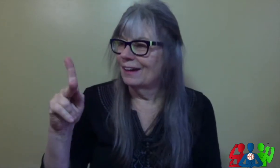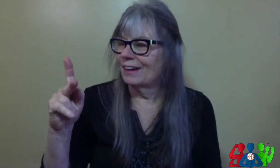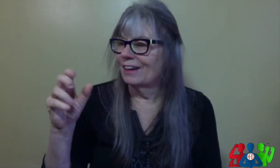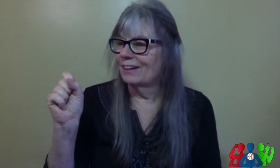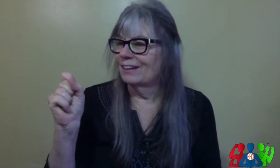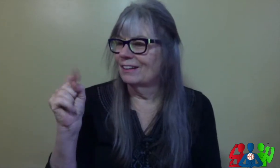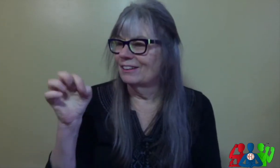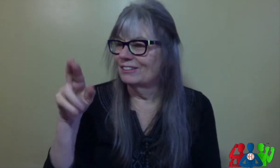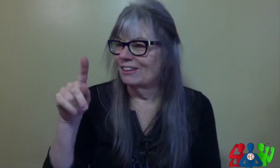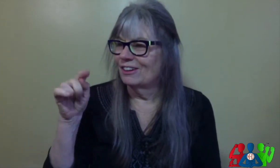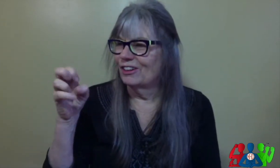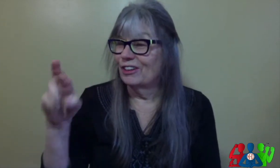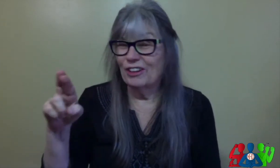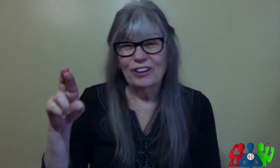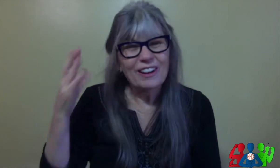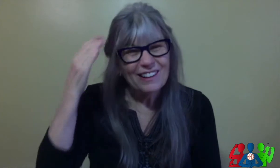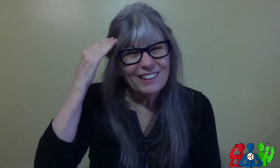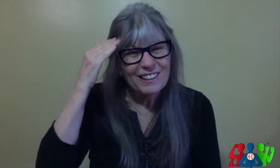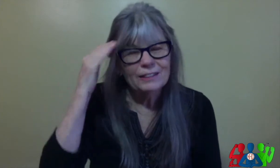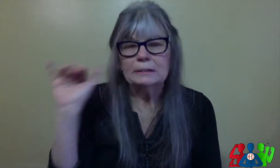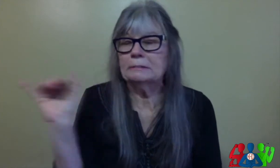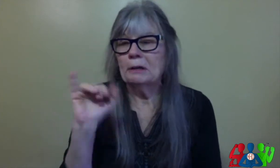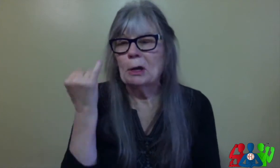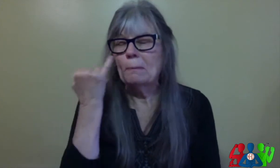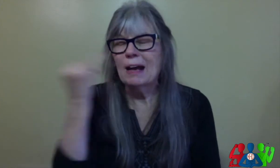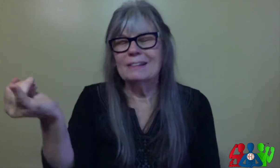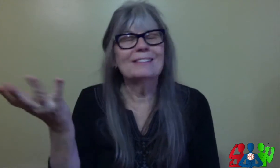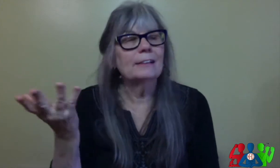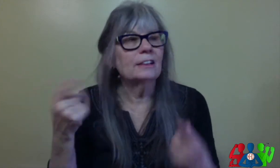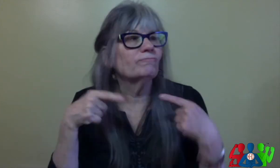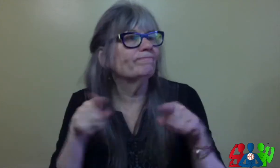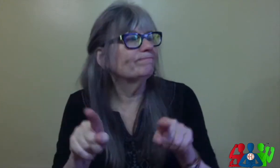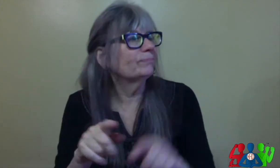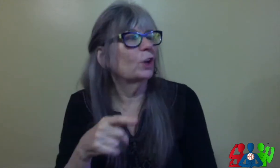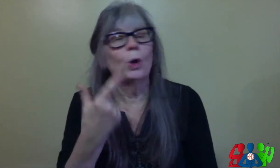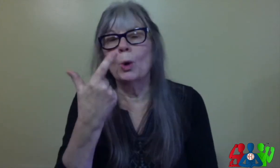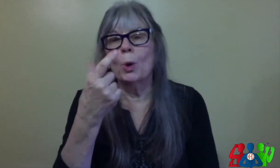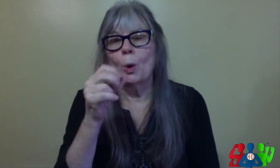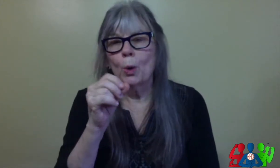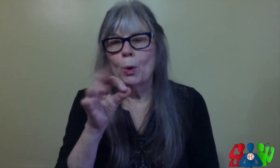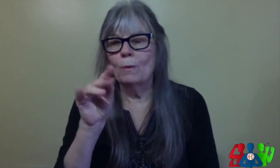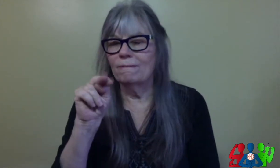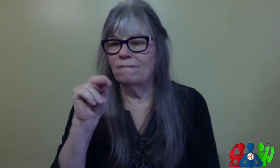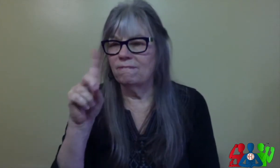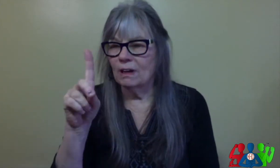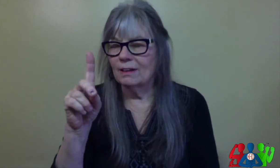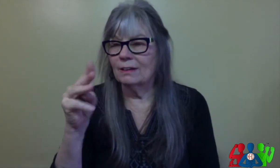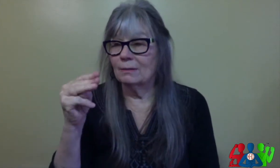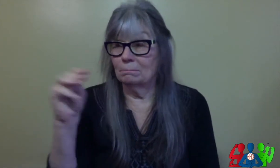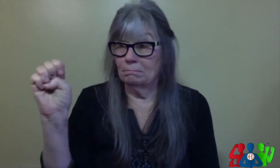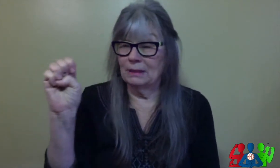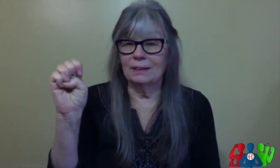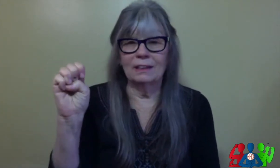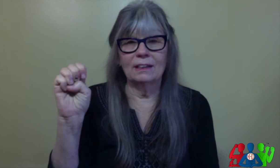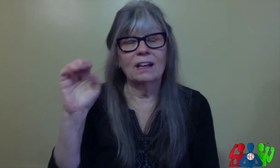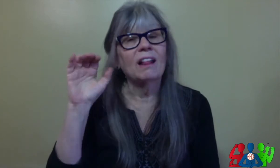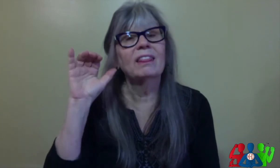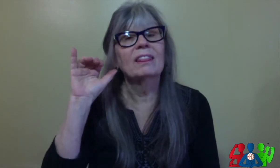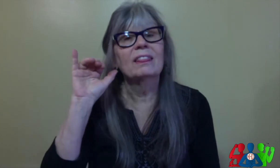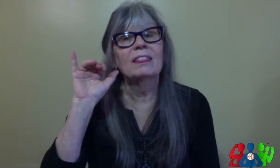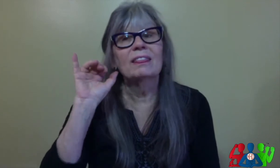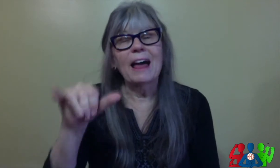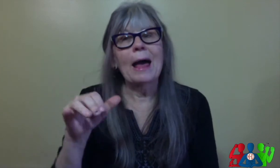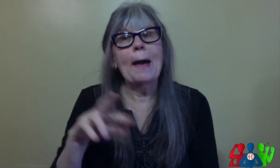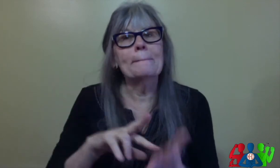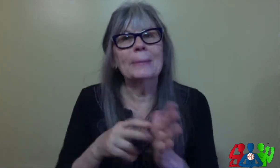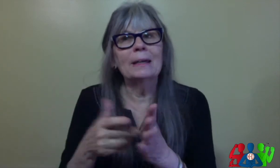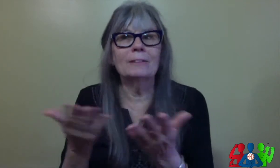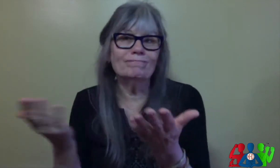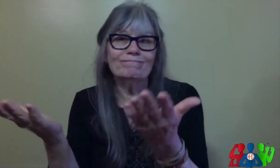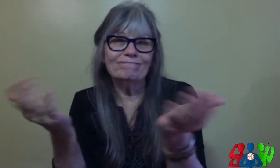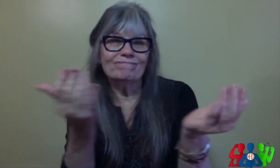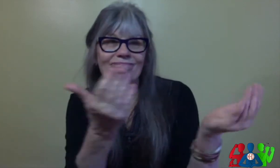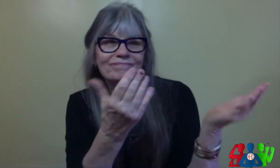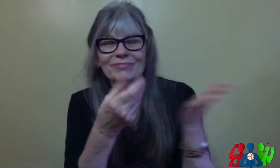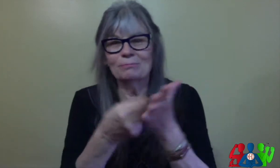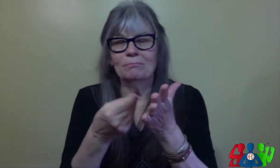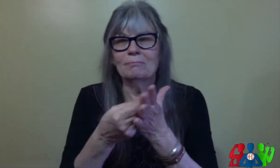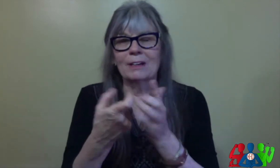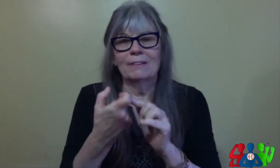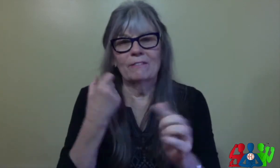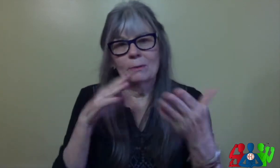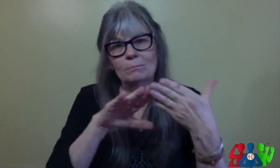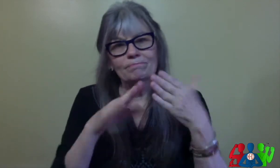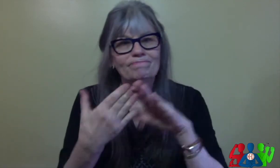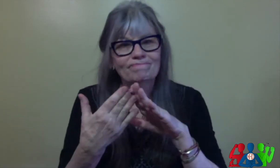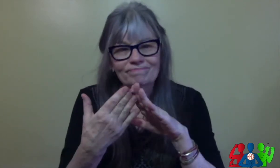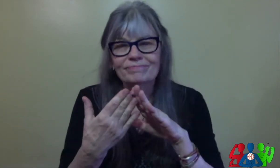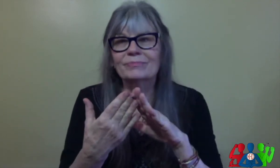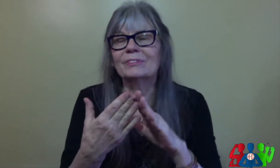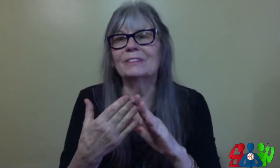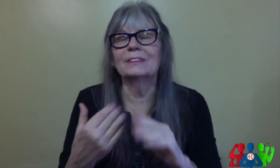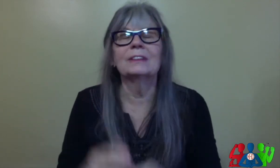start a kickstarter campaign. If you're not familiar with that, it's the same idea as GoFundMe.